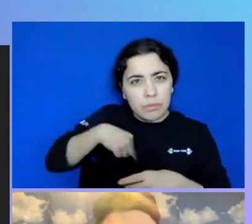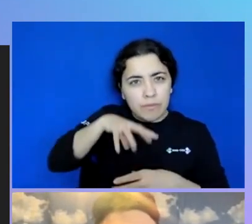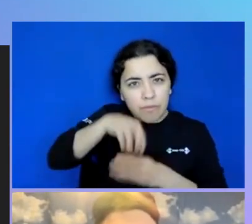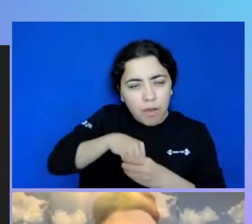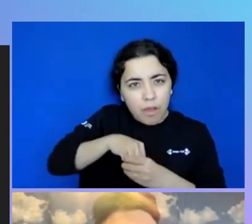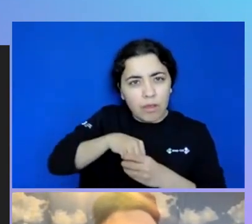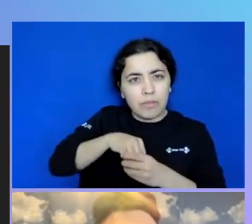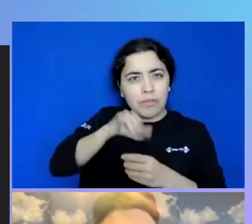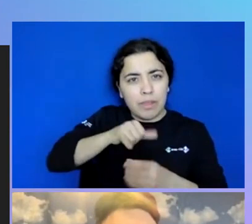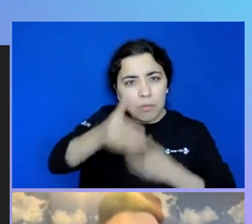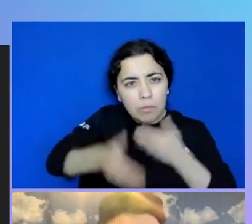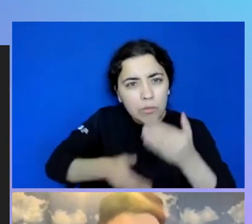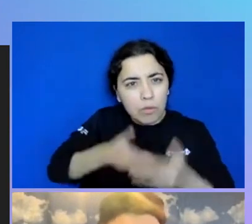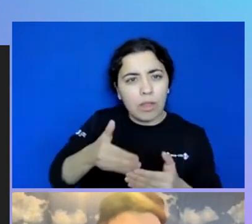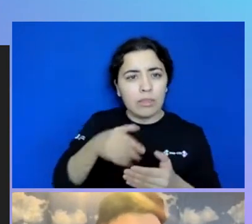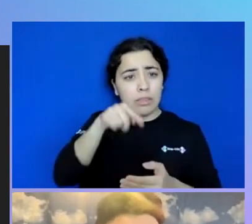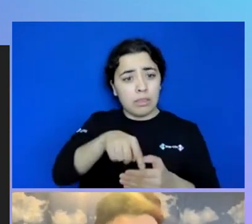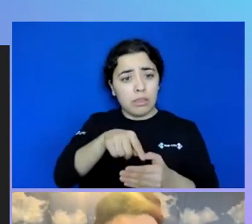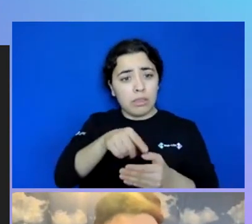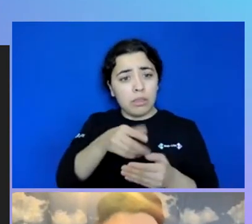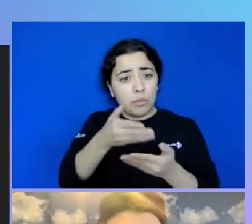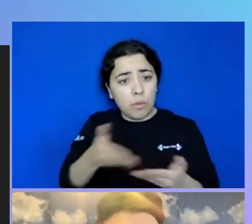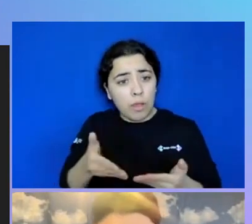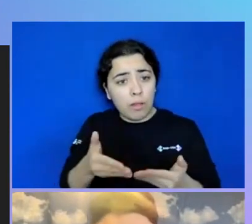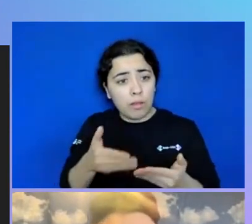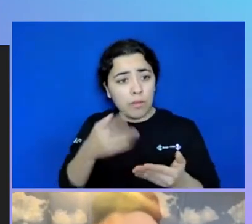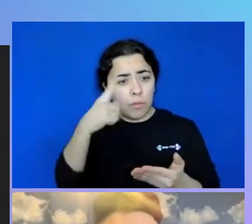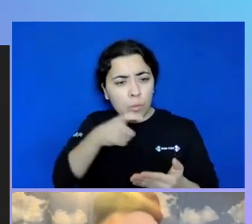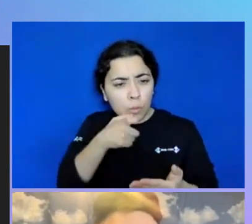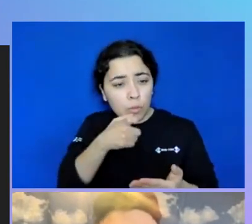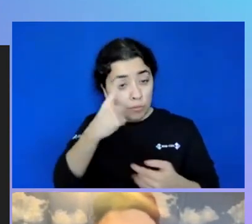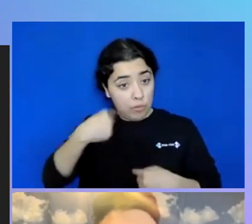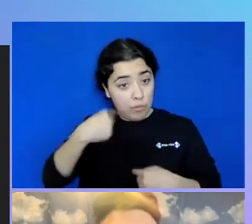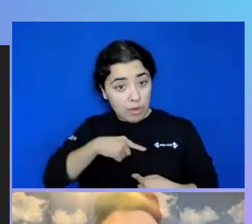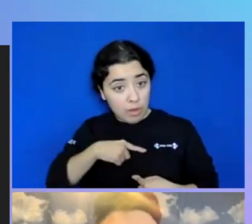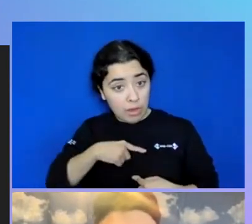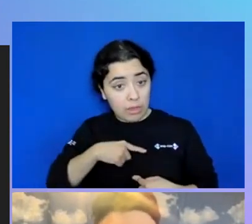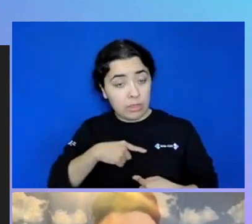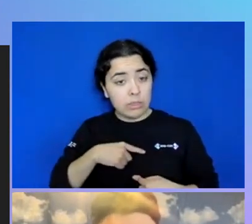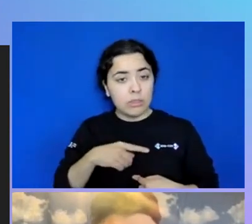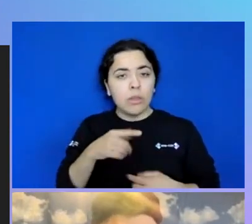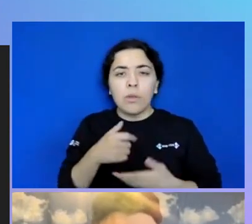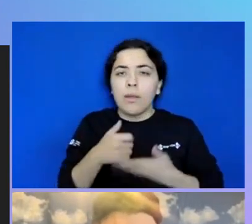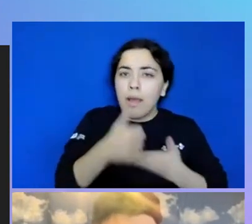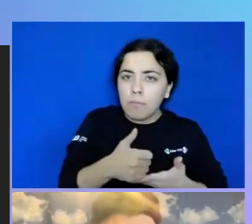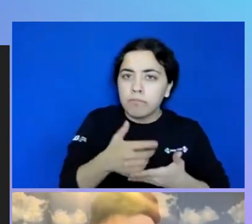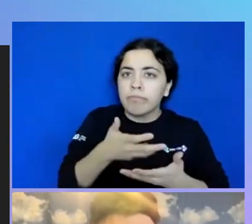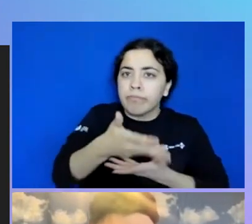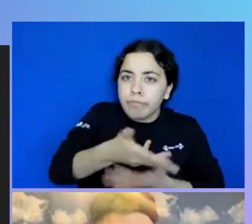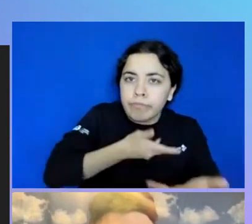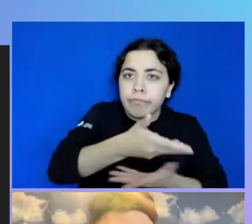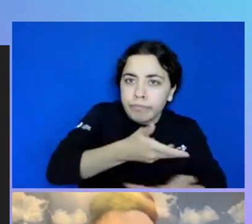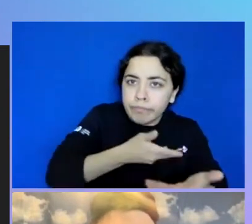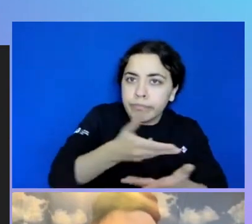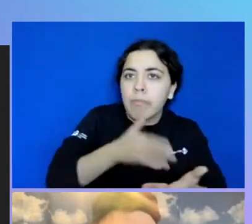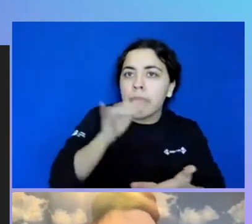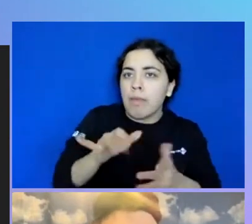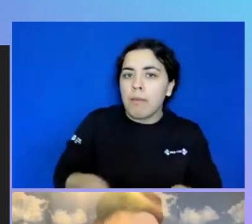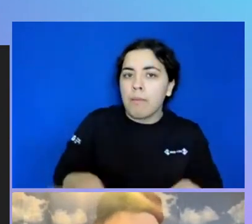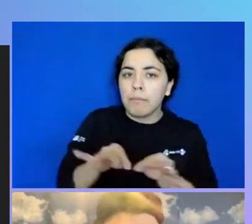workers are in accessibility. We can't deny that disabled workers need accessible ality, and we